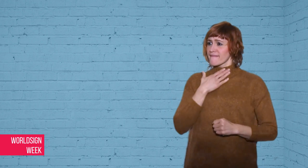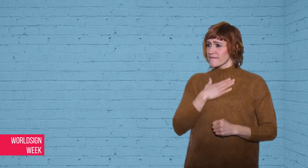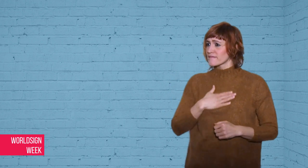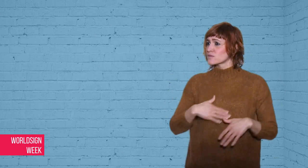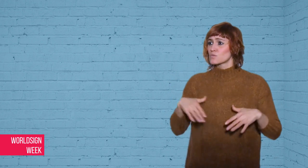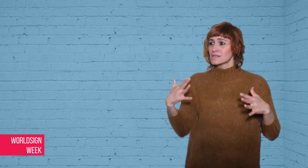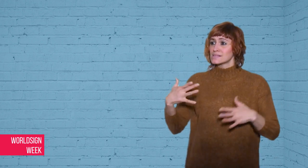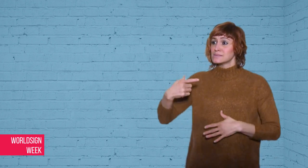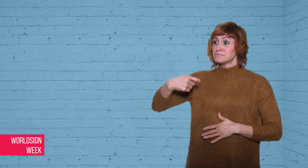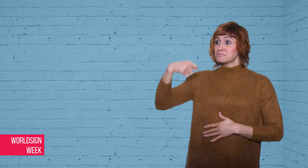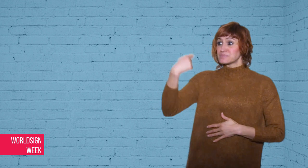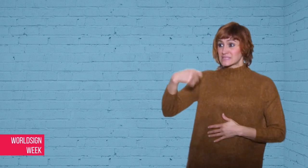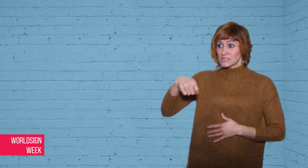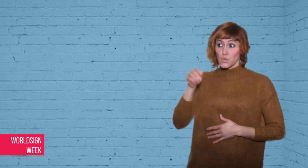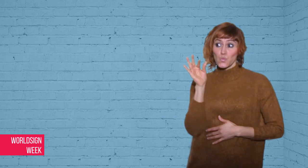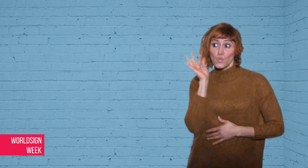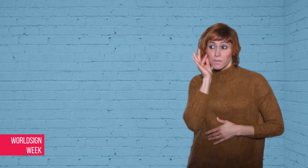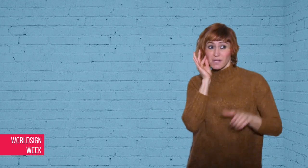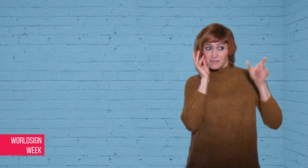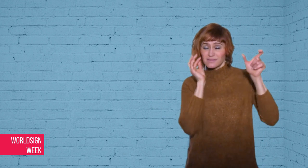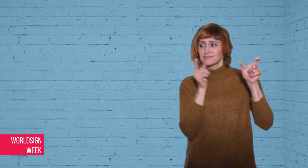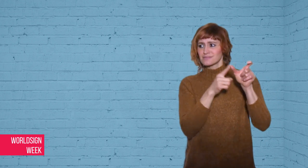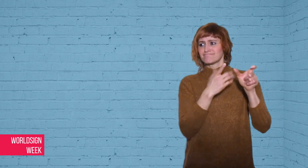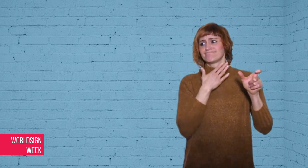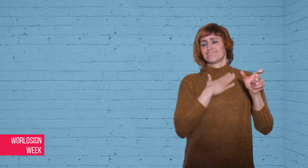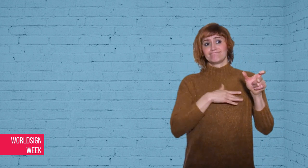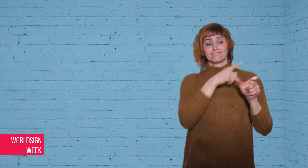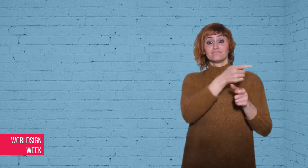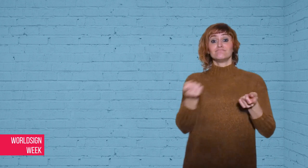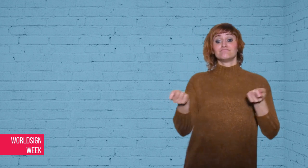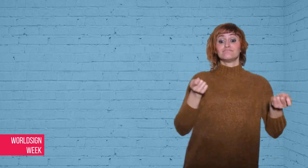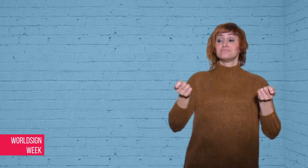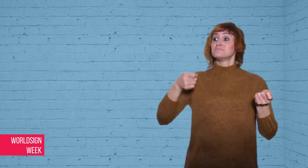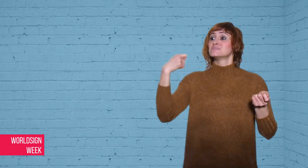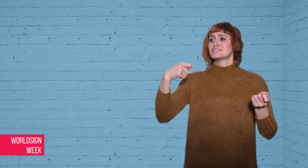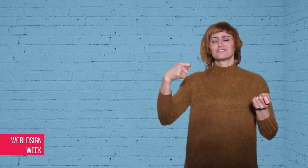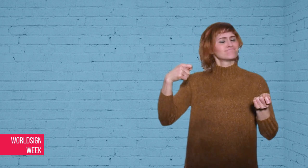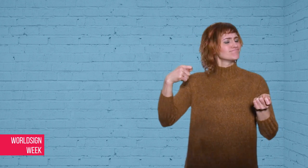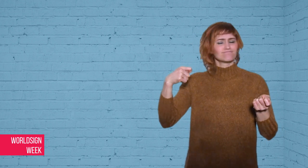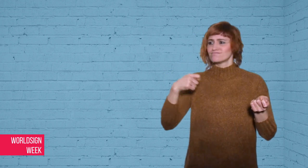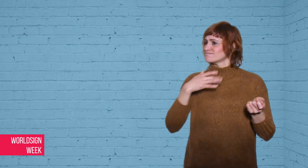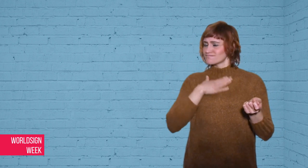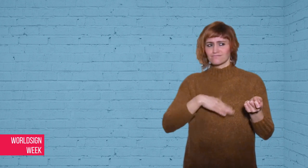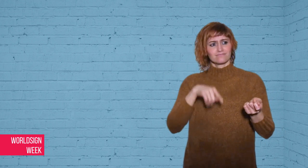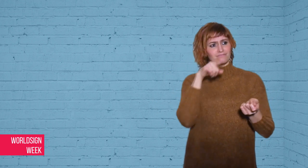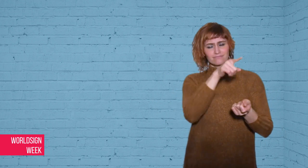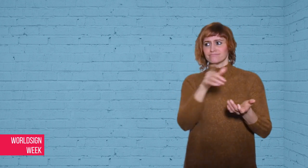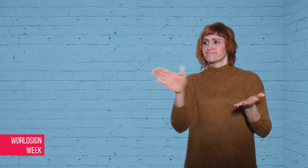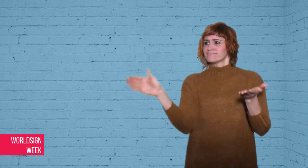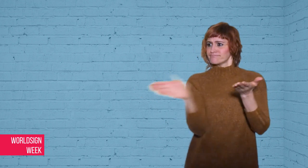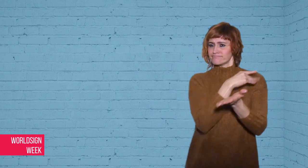the South Korean capital city, Seoul,